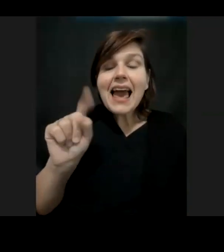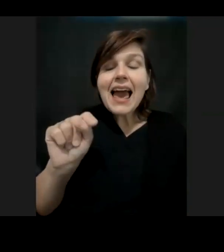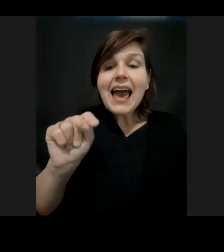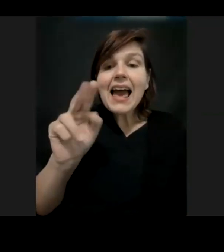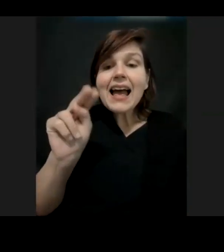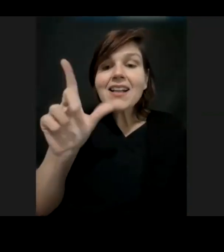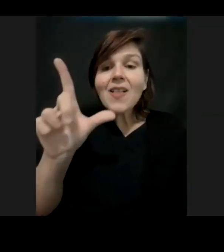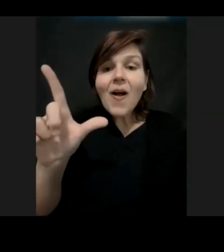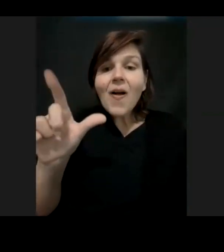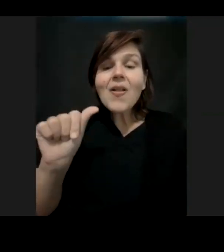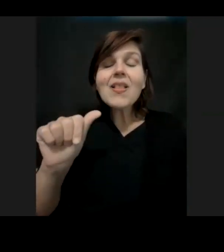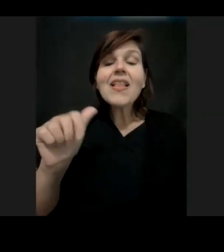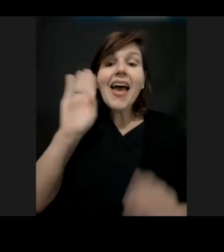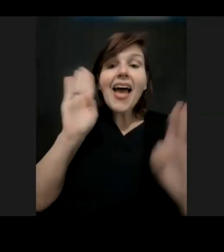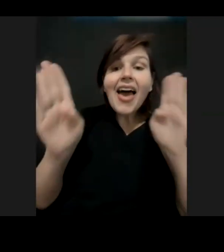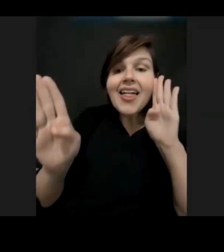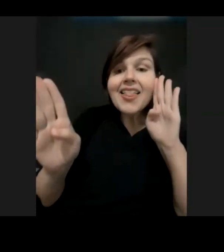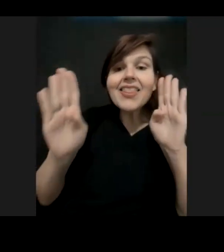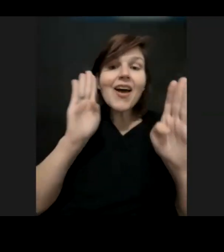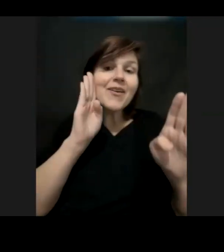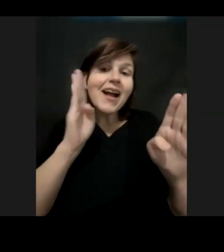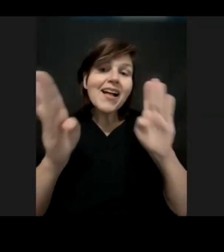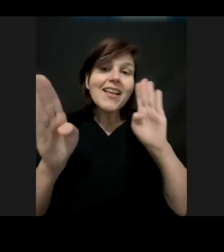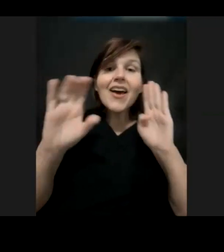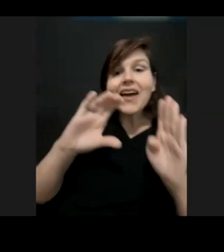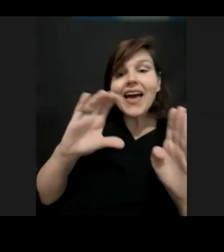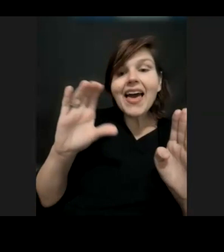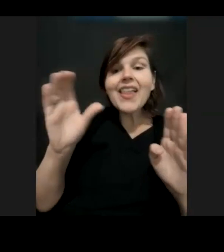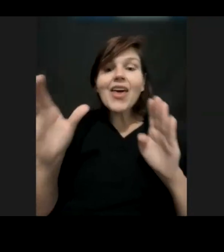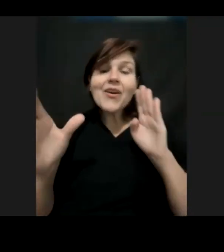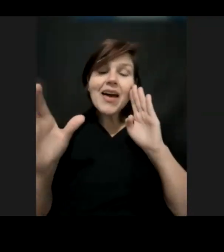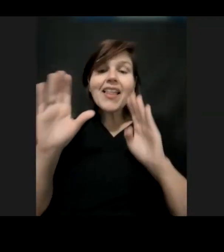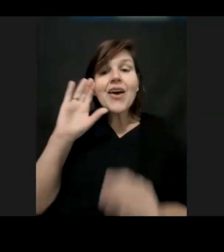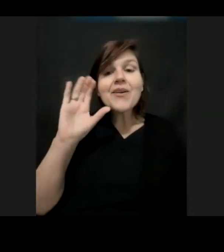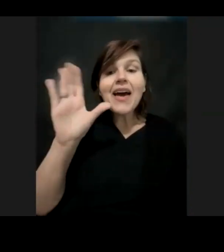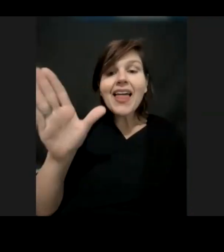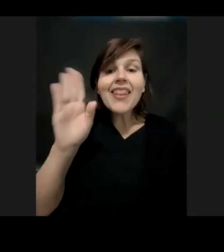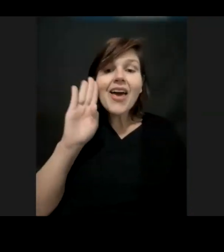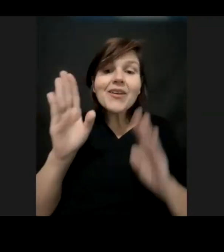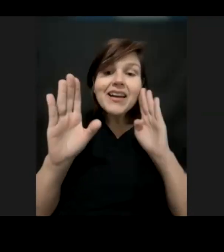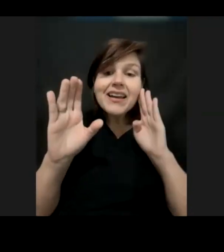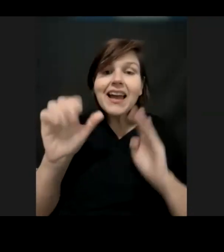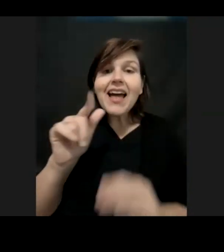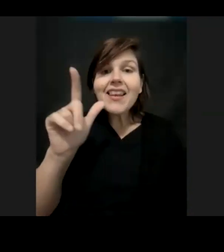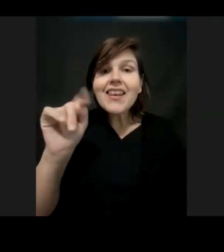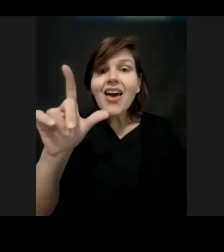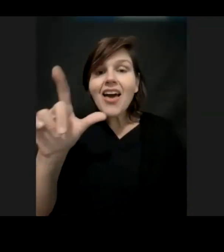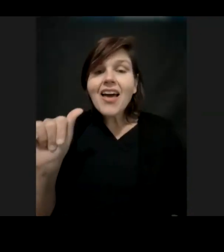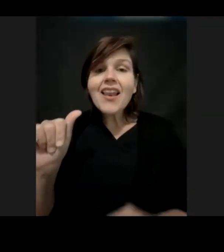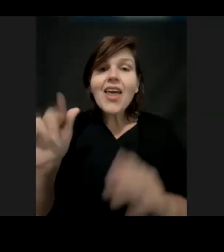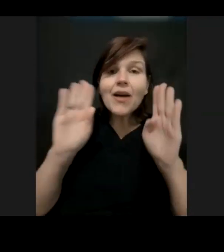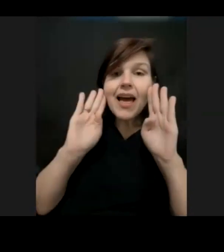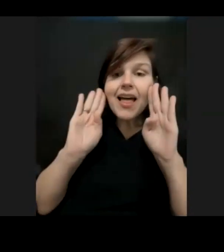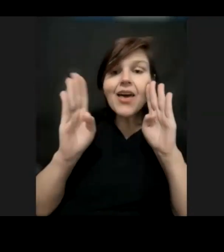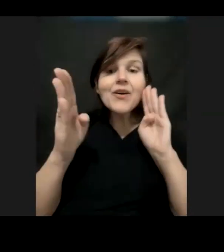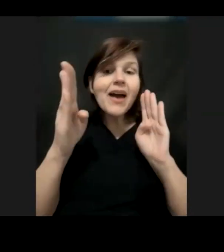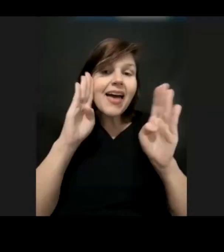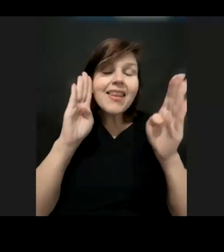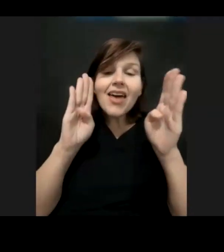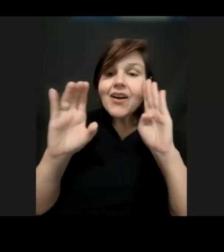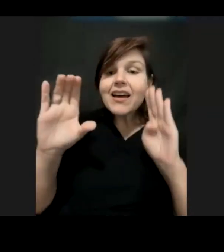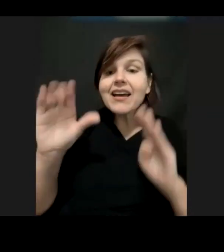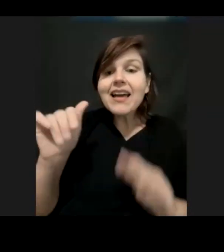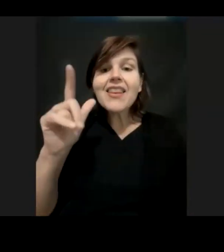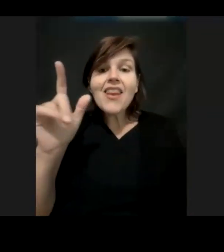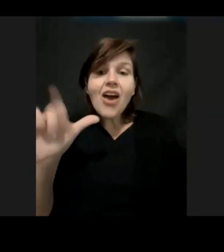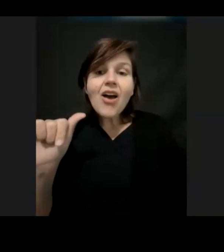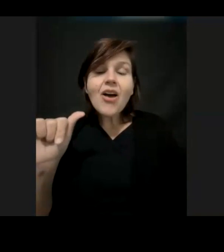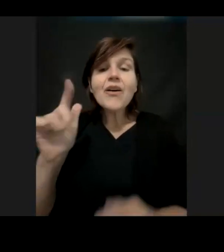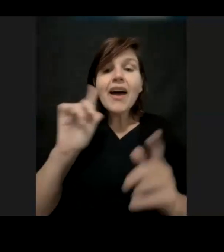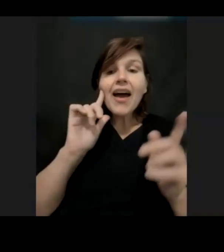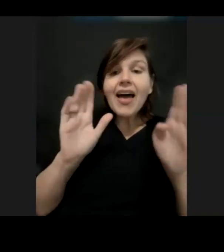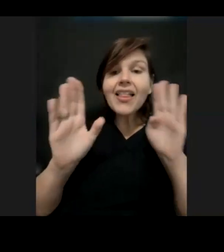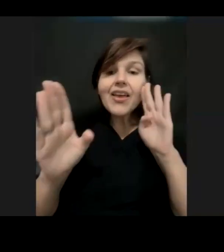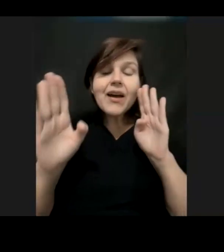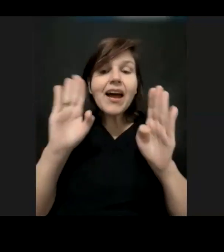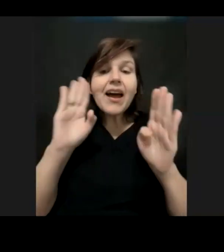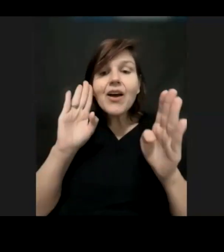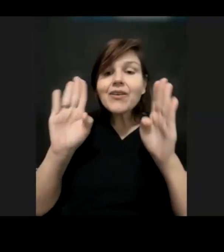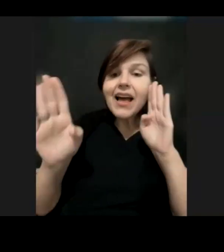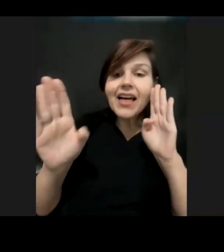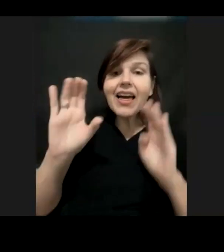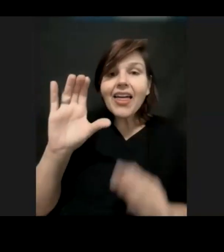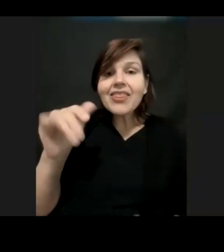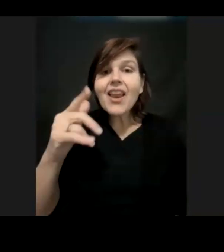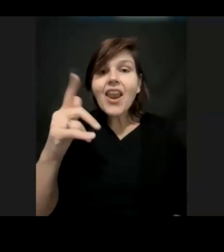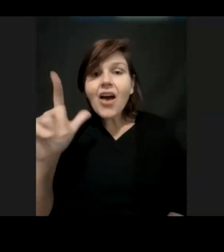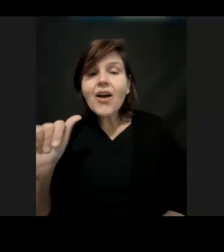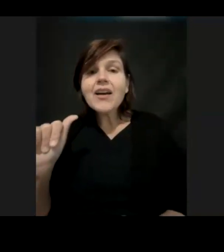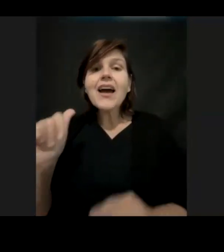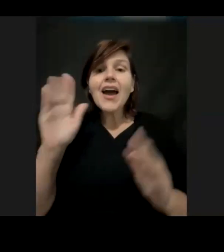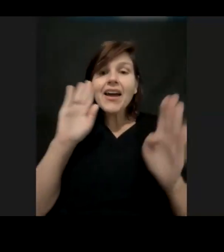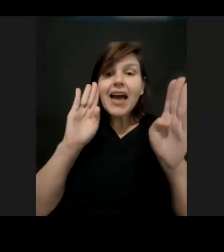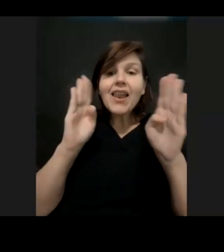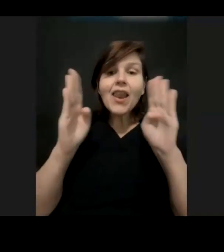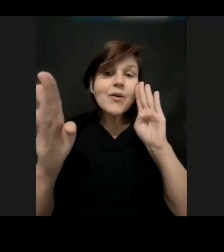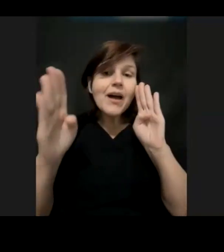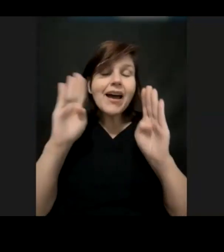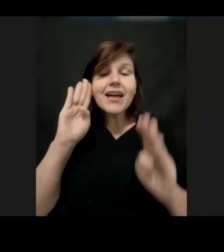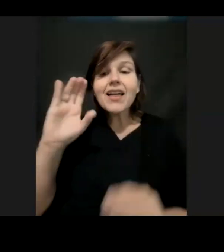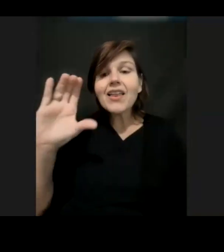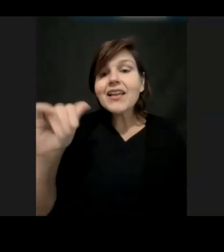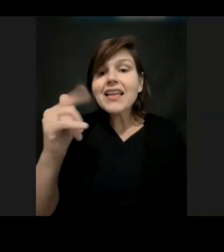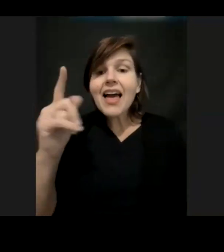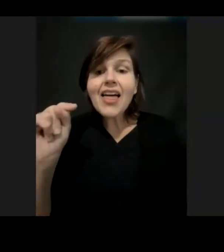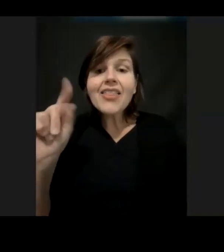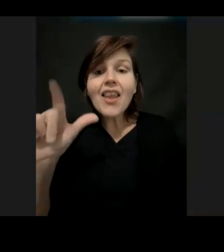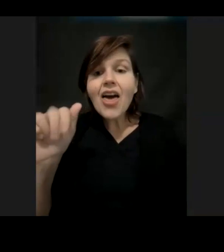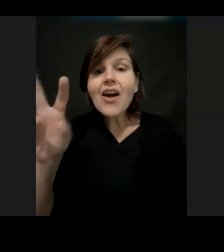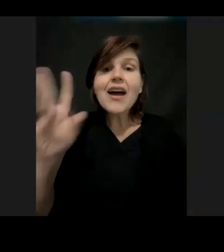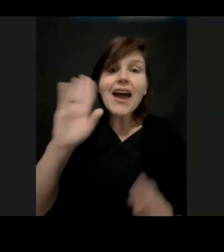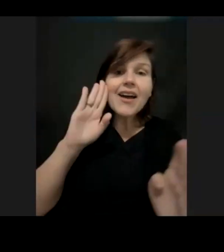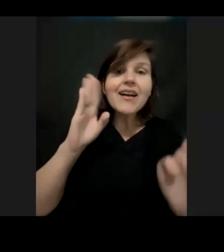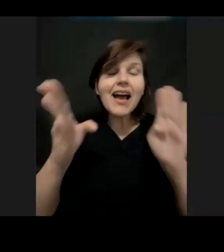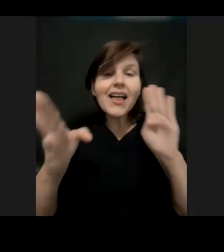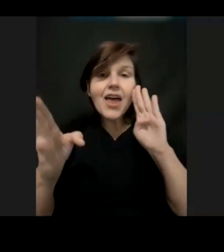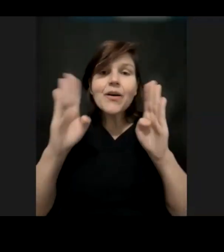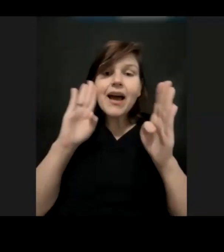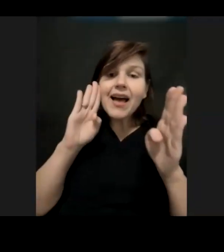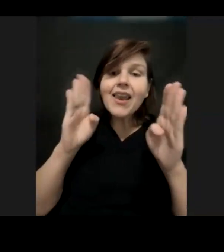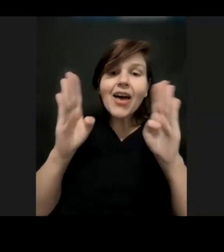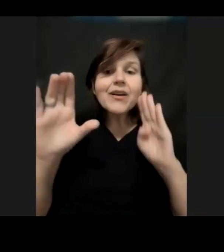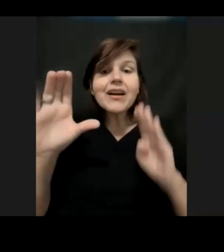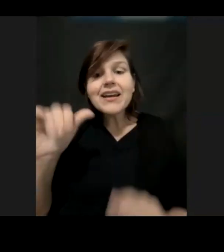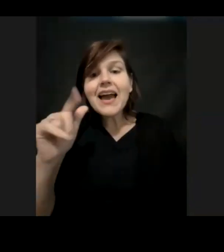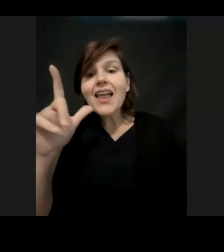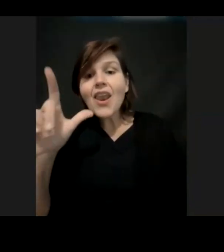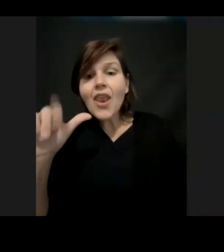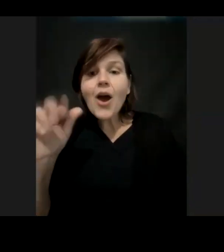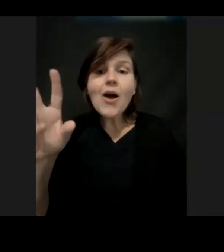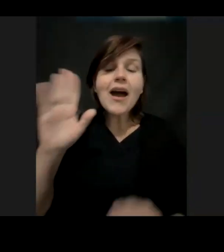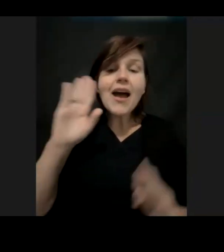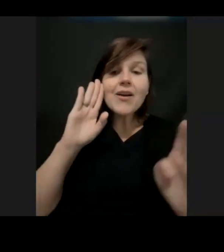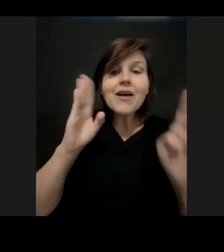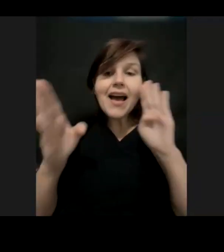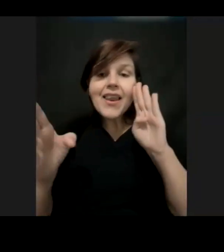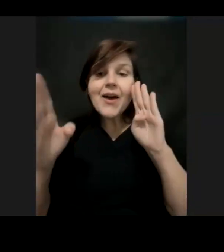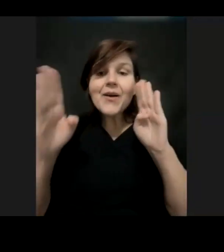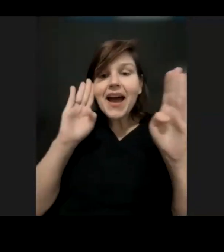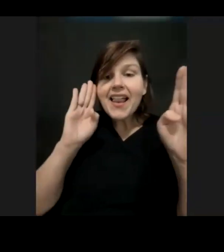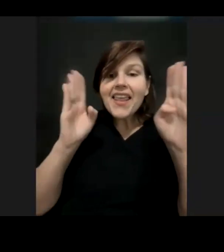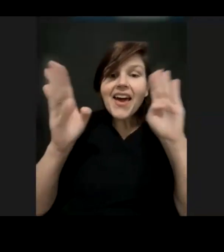Hello, hello, hello, Catlaw!